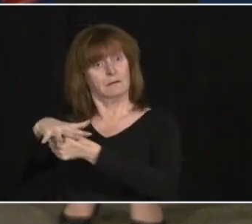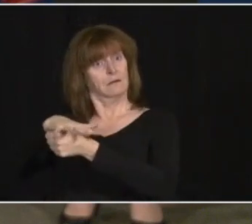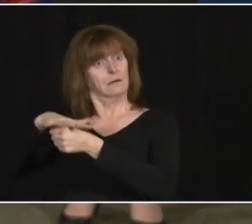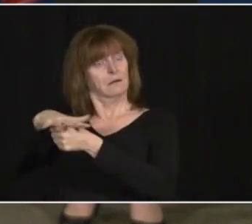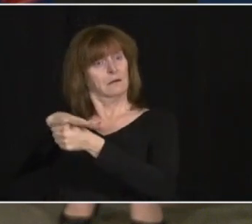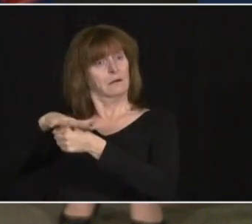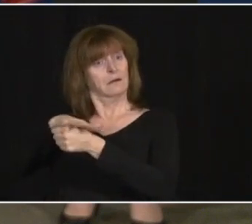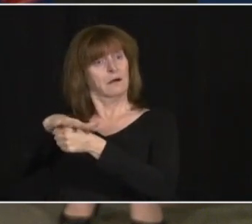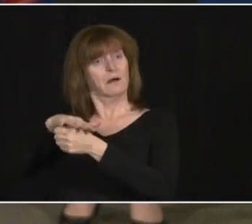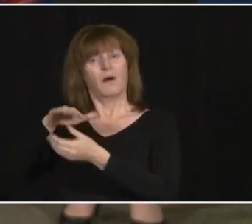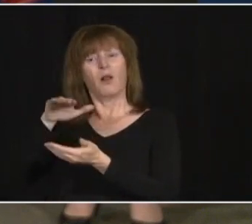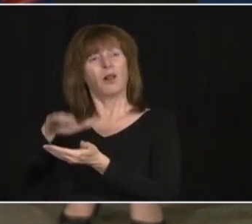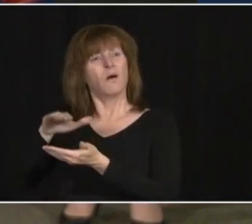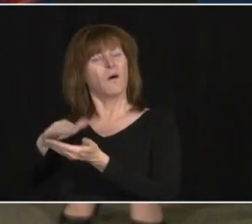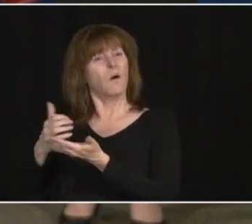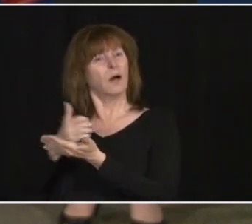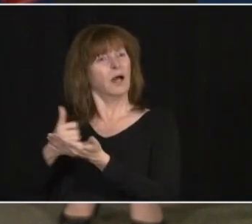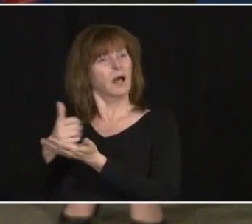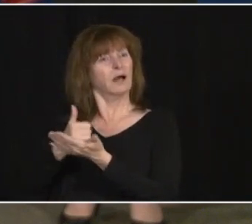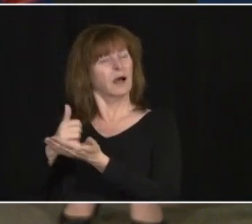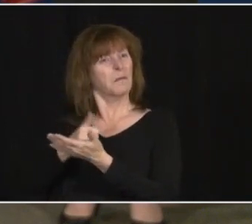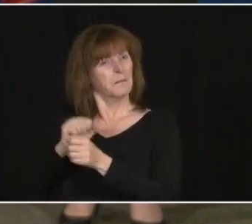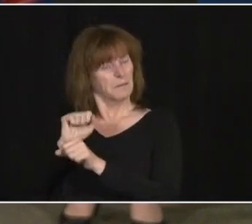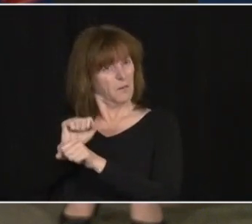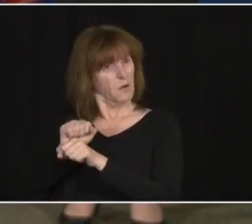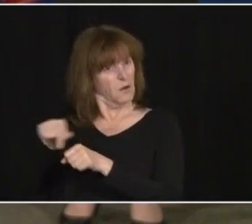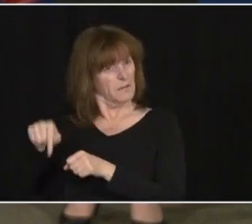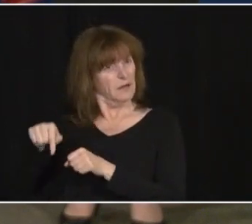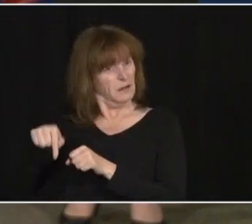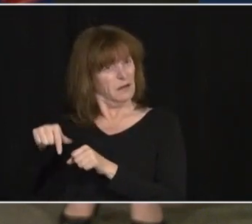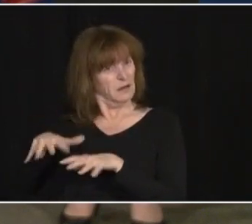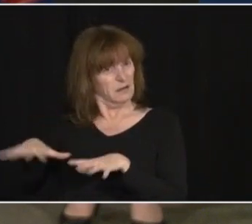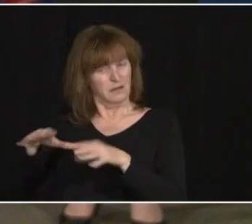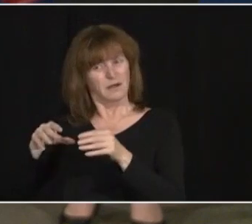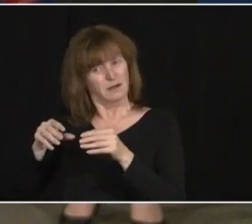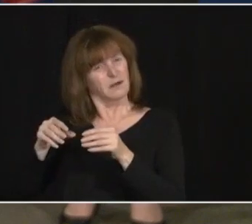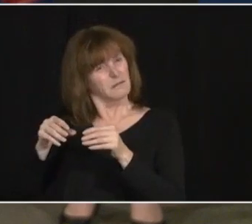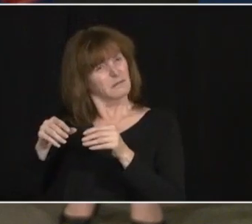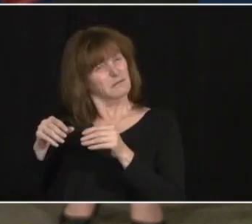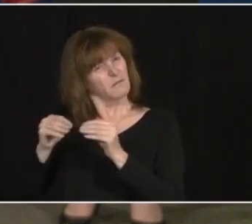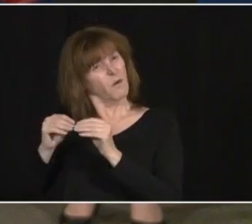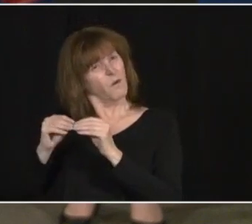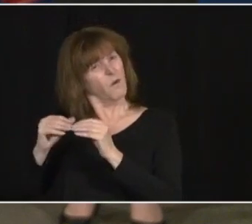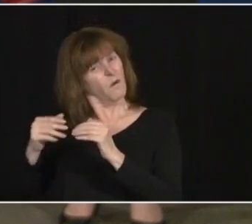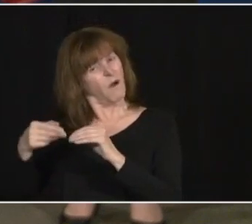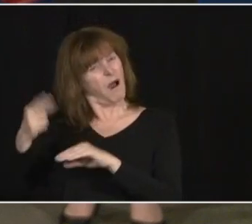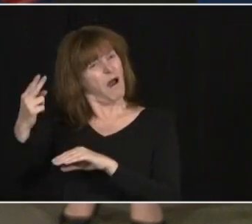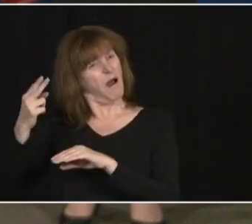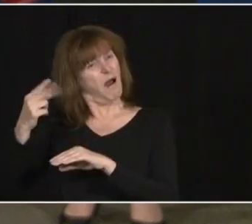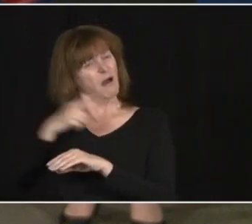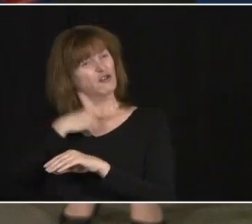neighbors are at a greater risk of COVID-19. What are you doing for those neighbours now? What support is this government offering them?